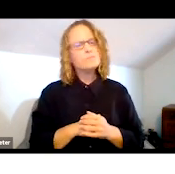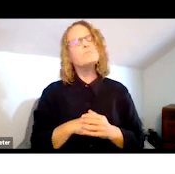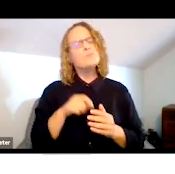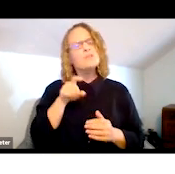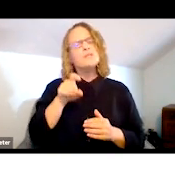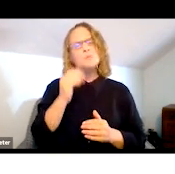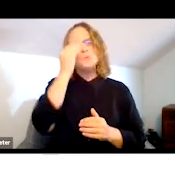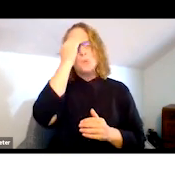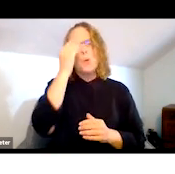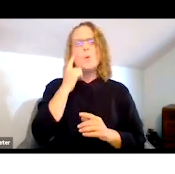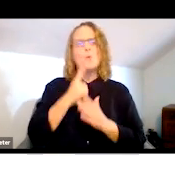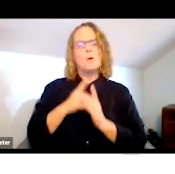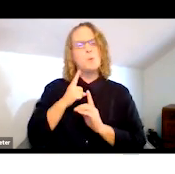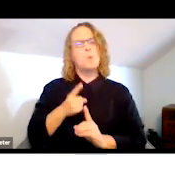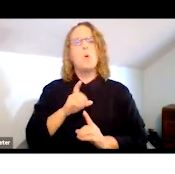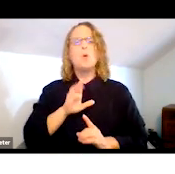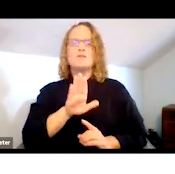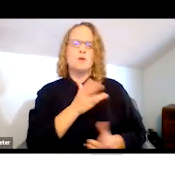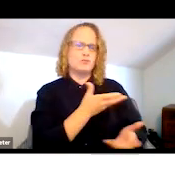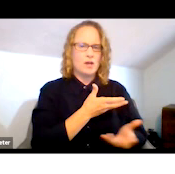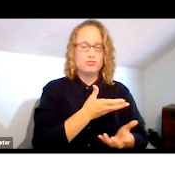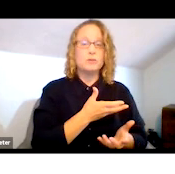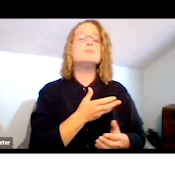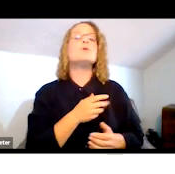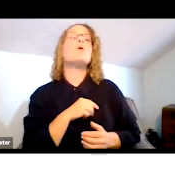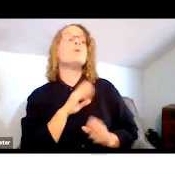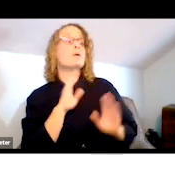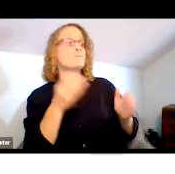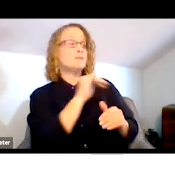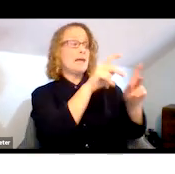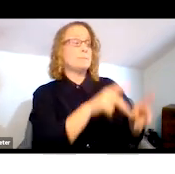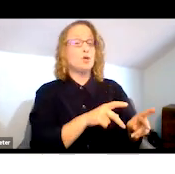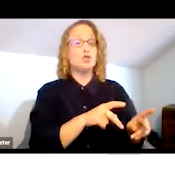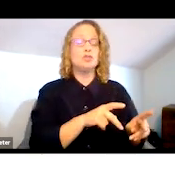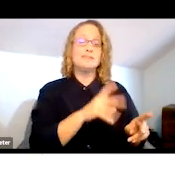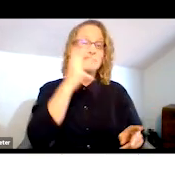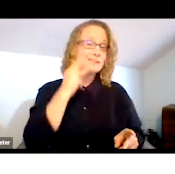Are you really trying to understand the individual? So again, manage your own responses,